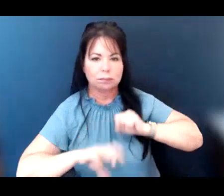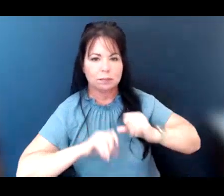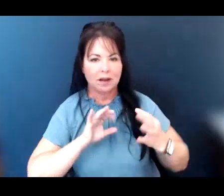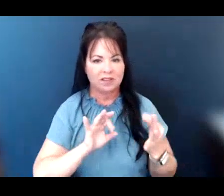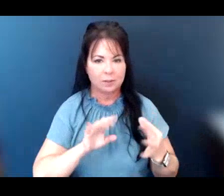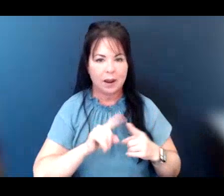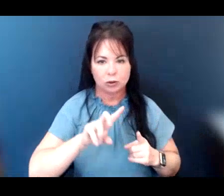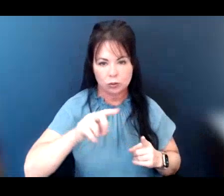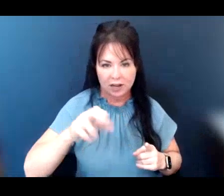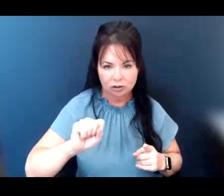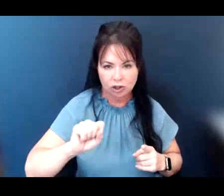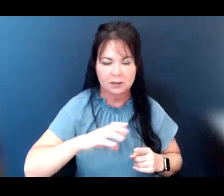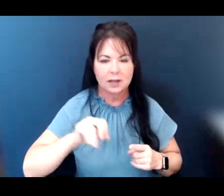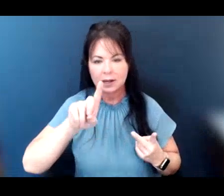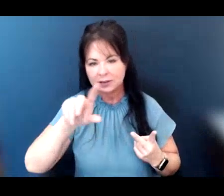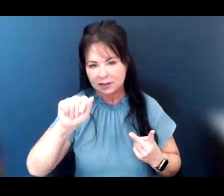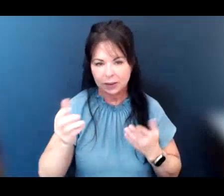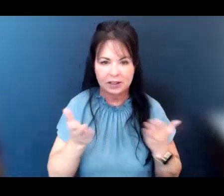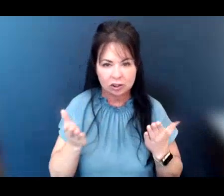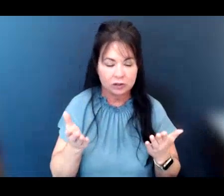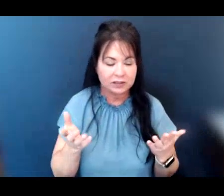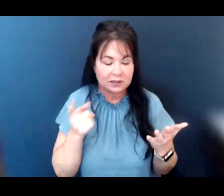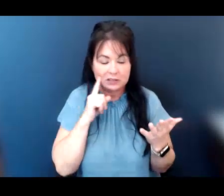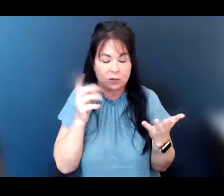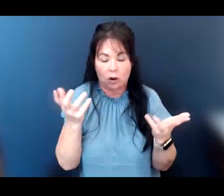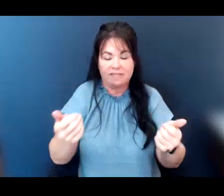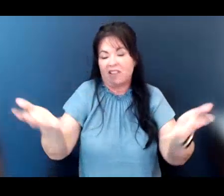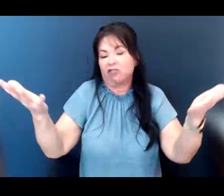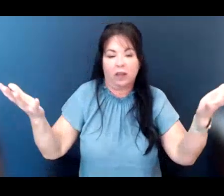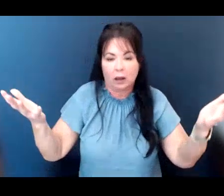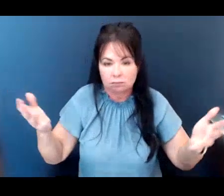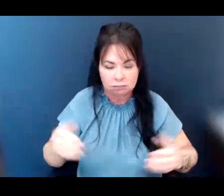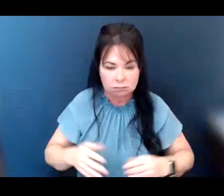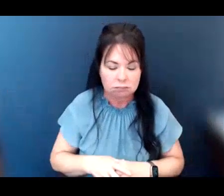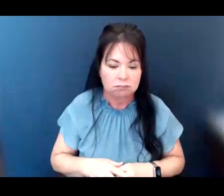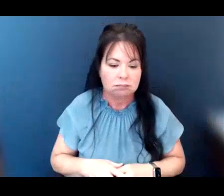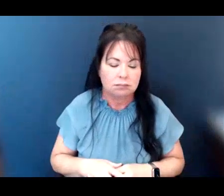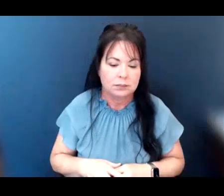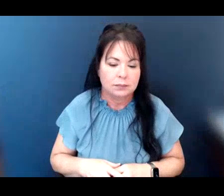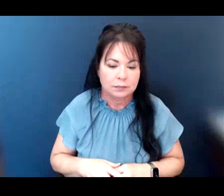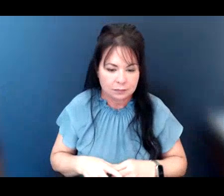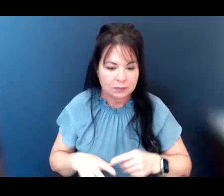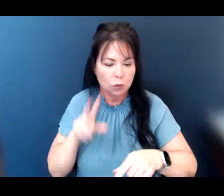on anything and everything. So we're actually going to use the Virtual Insight Panel to do